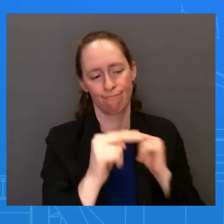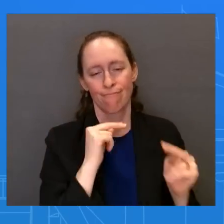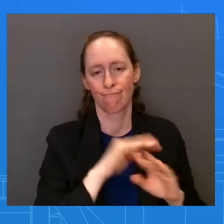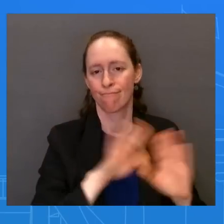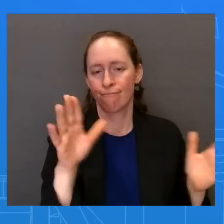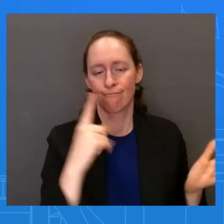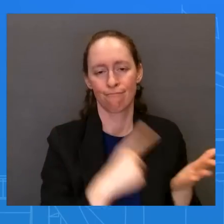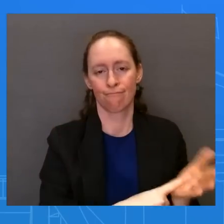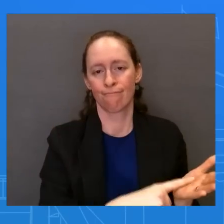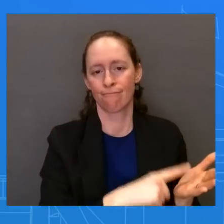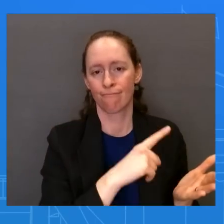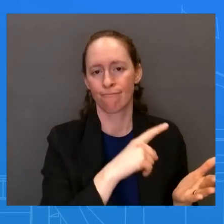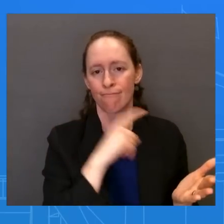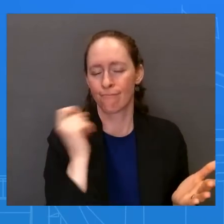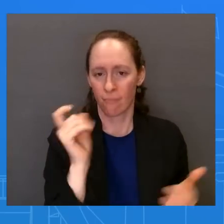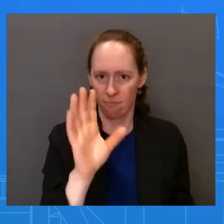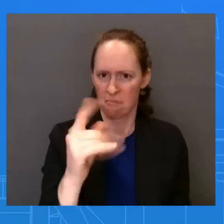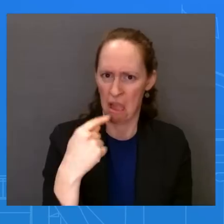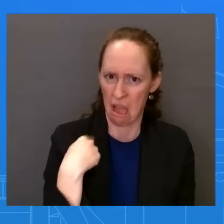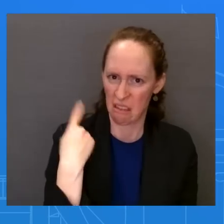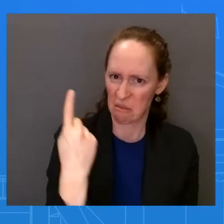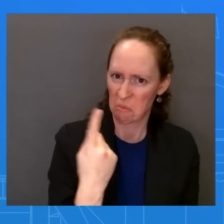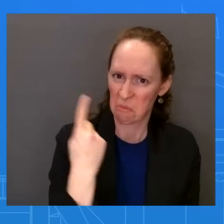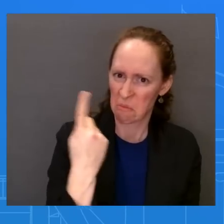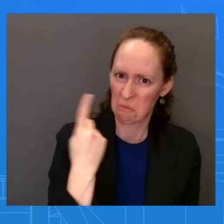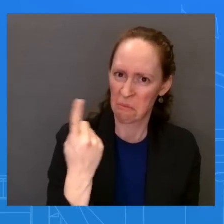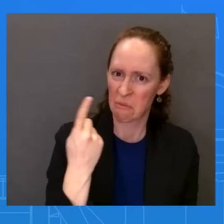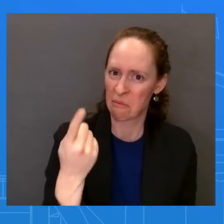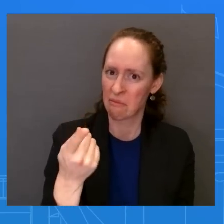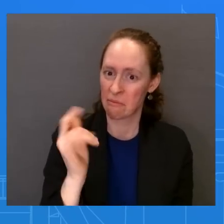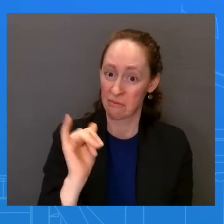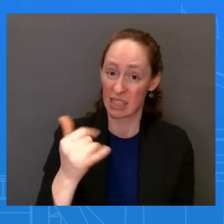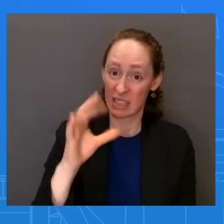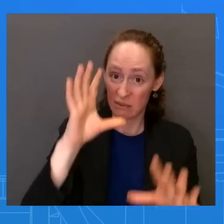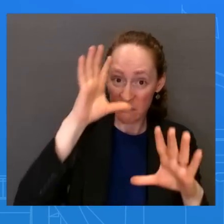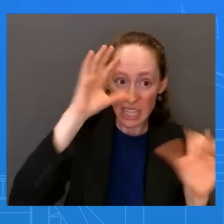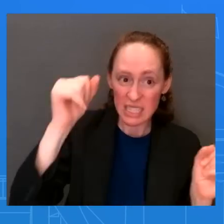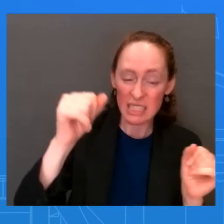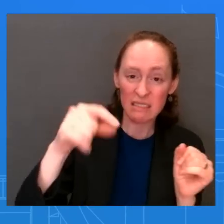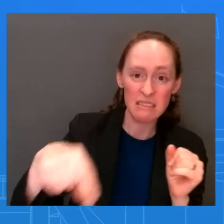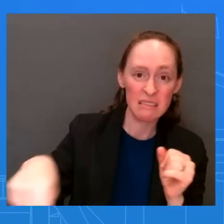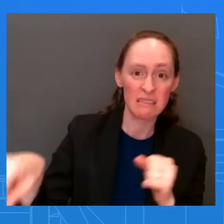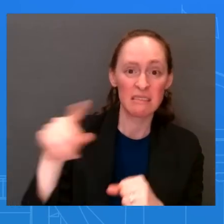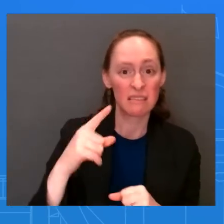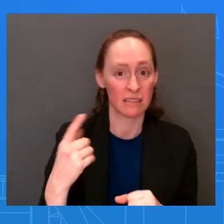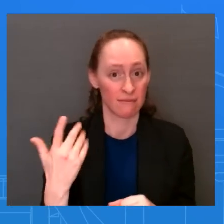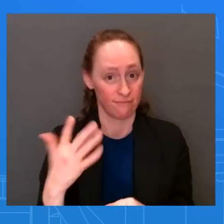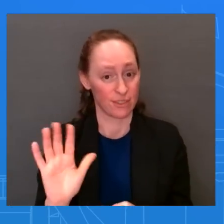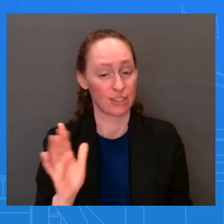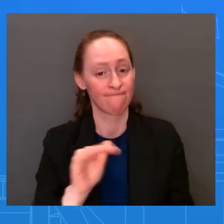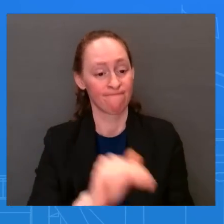the President is dissuading other Democrats on the Hill from engaging in those conversations and those negotiations with Republicans?